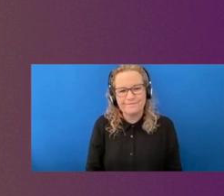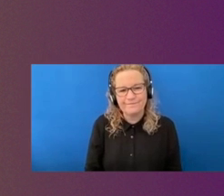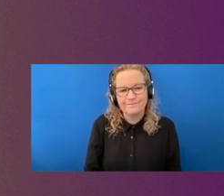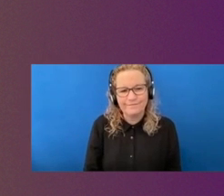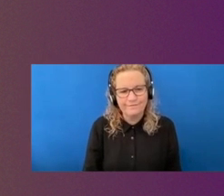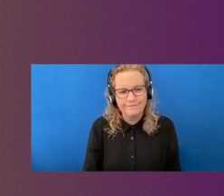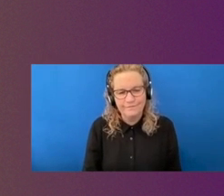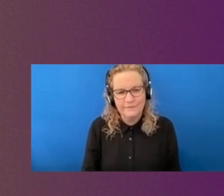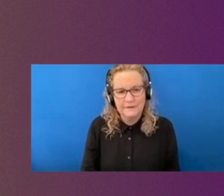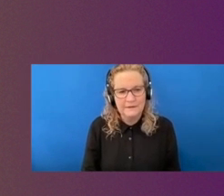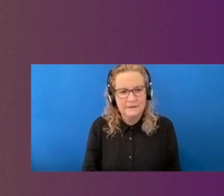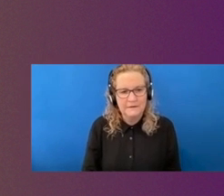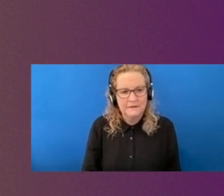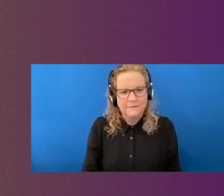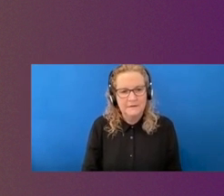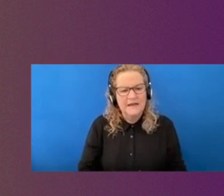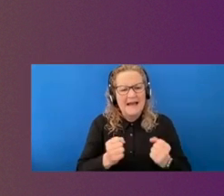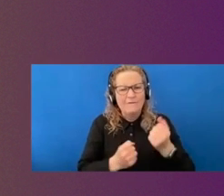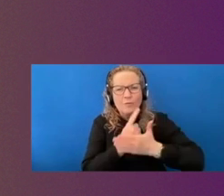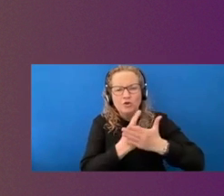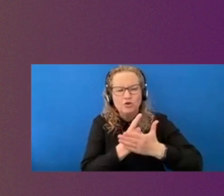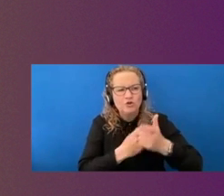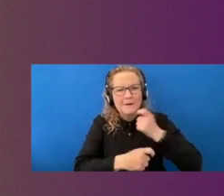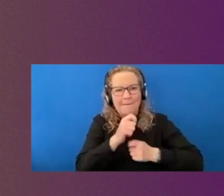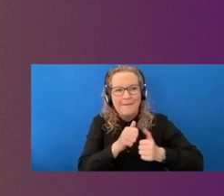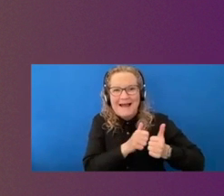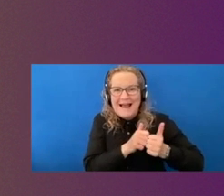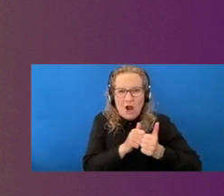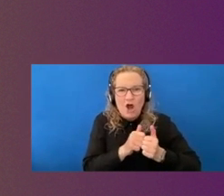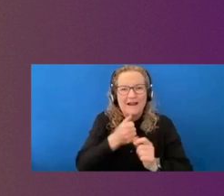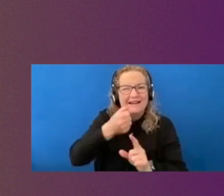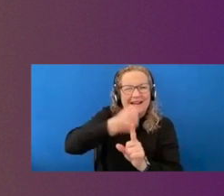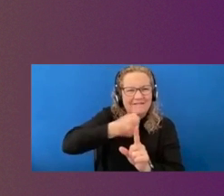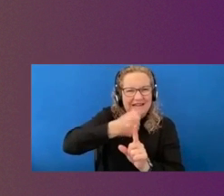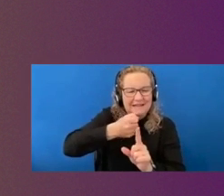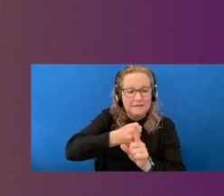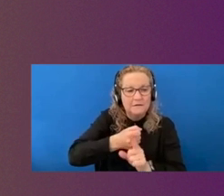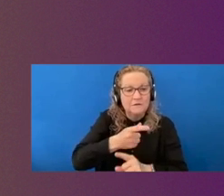an opportunity to be an ally and advocate so for example the panel obviously provides insight into